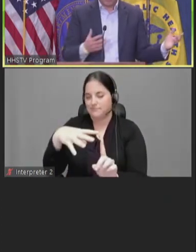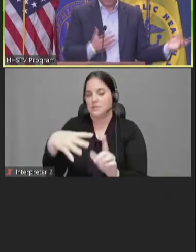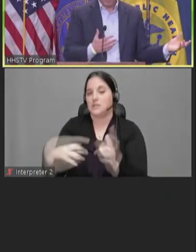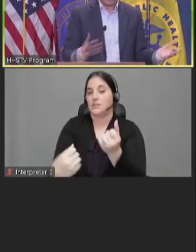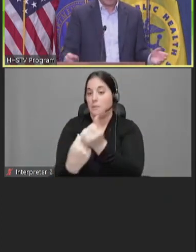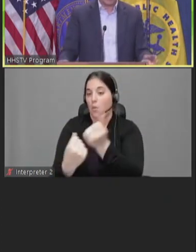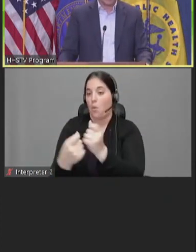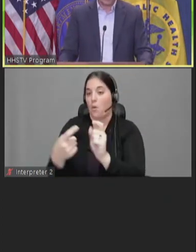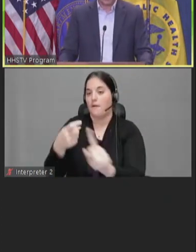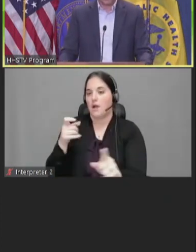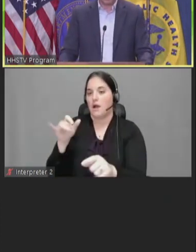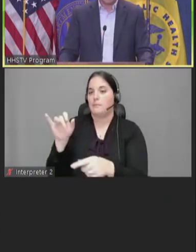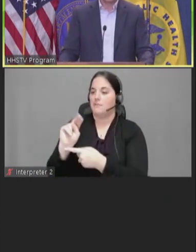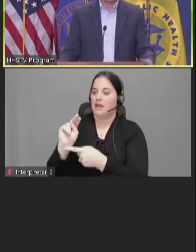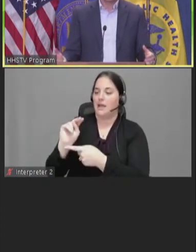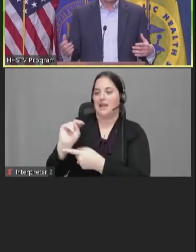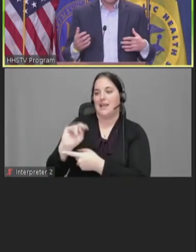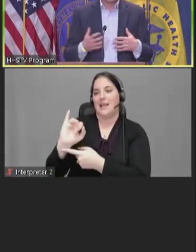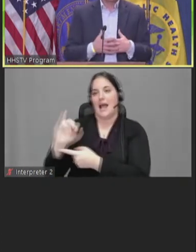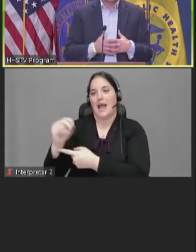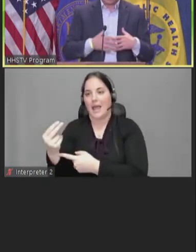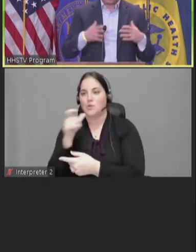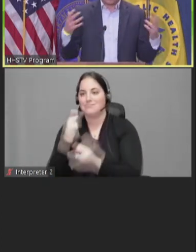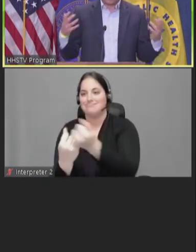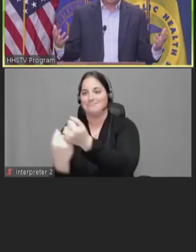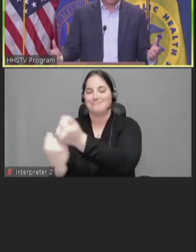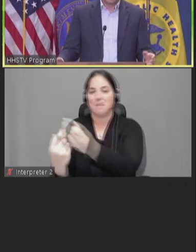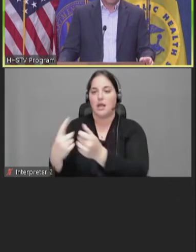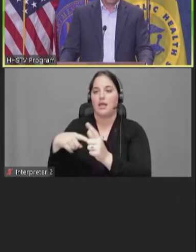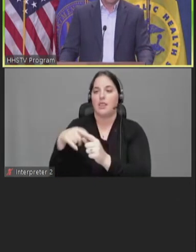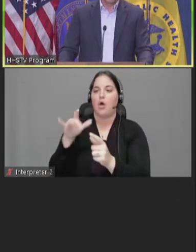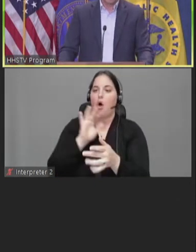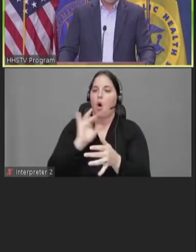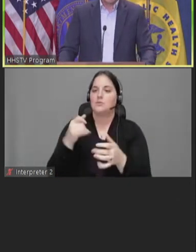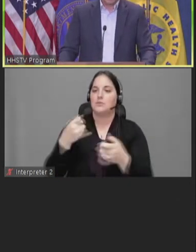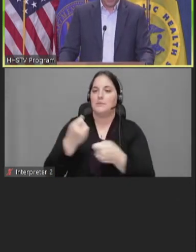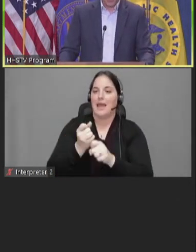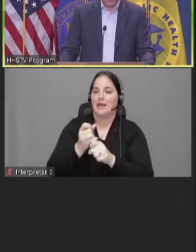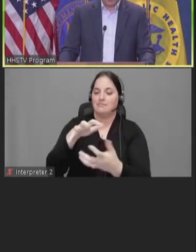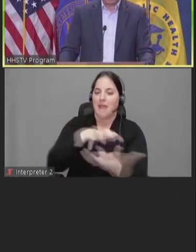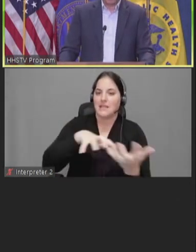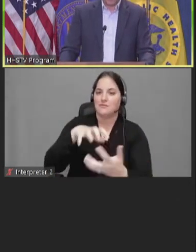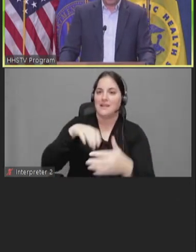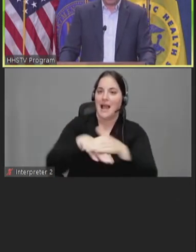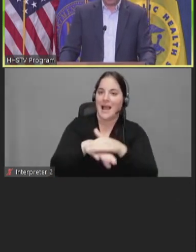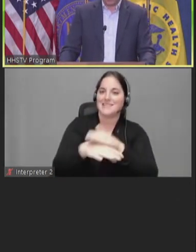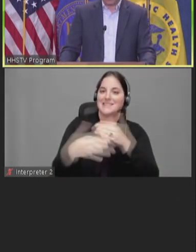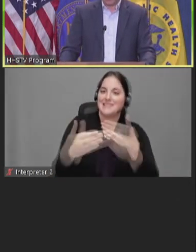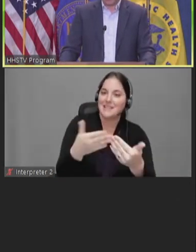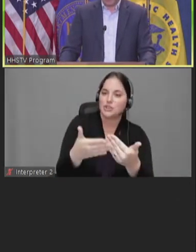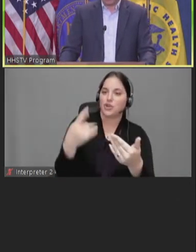bodies like NIH who are making adjuvant access easier and providing support for this kind of